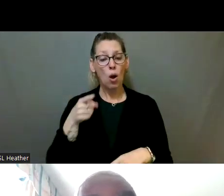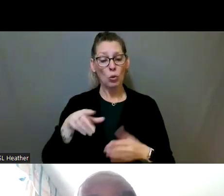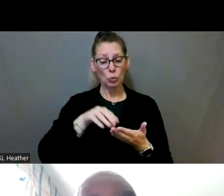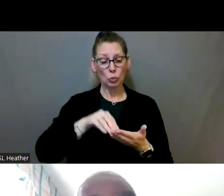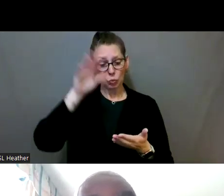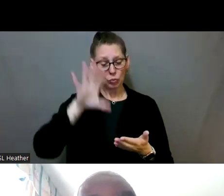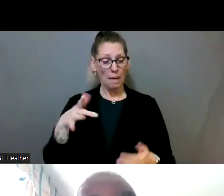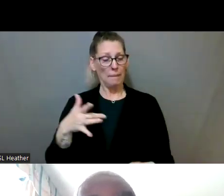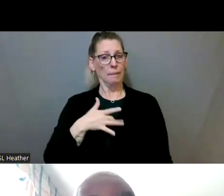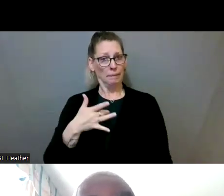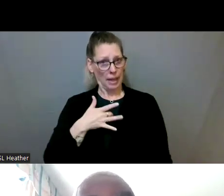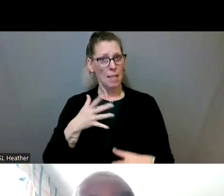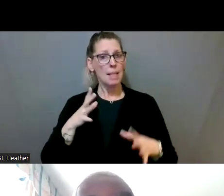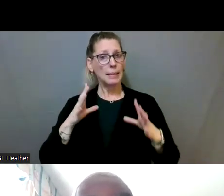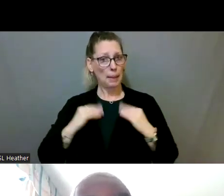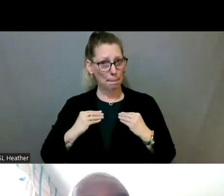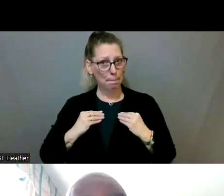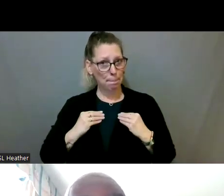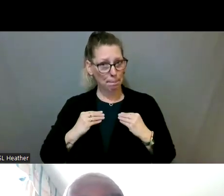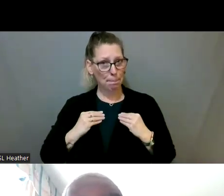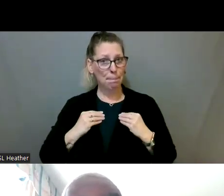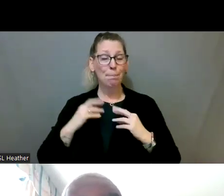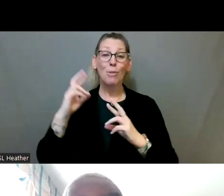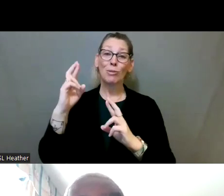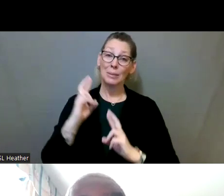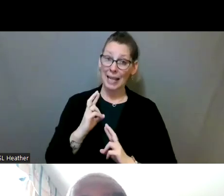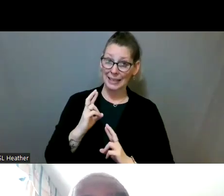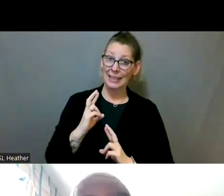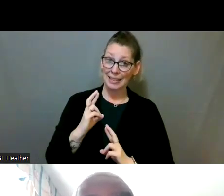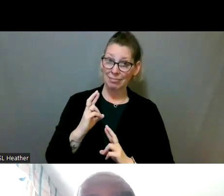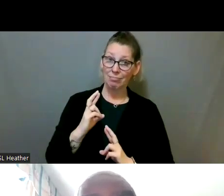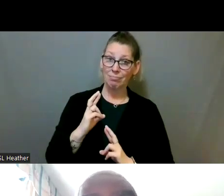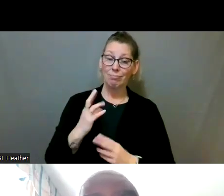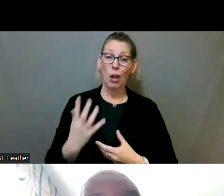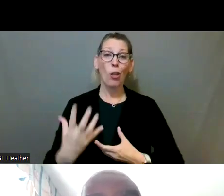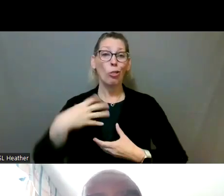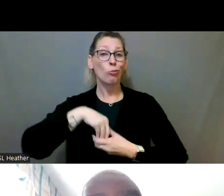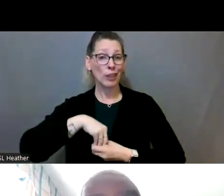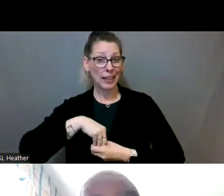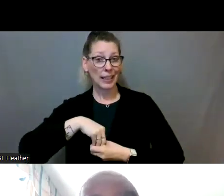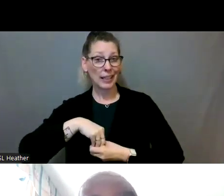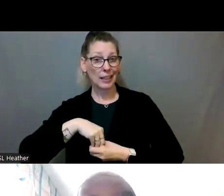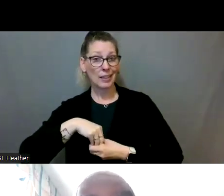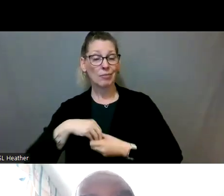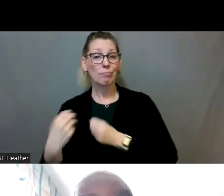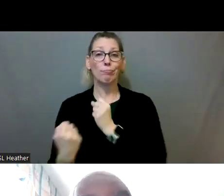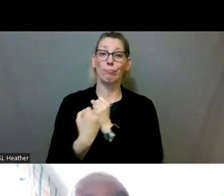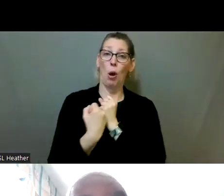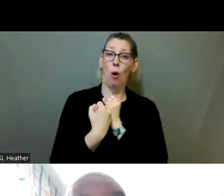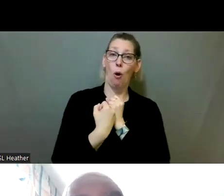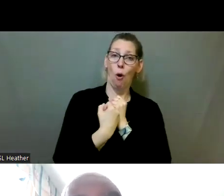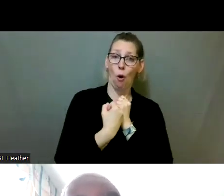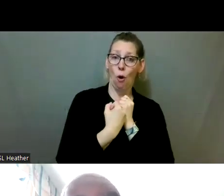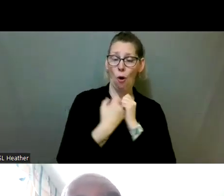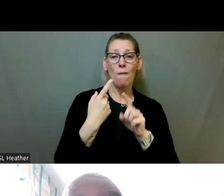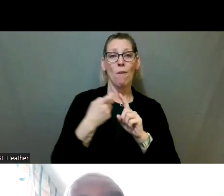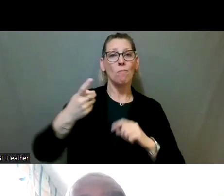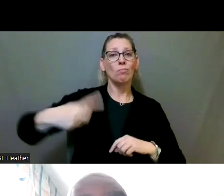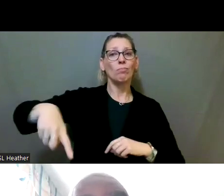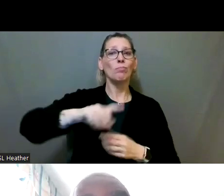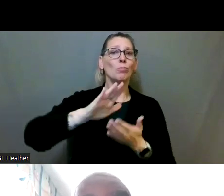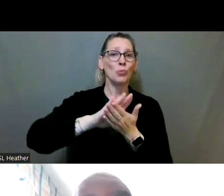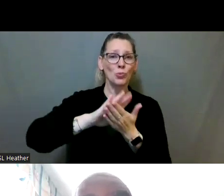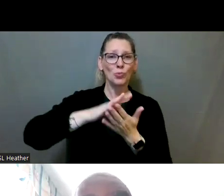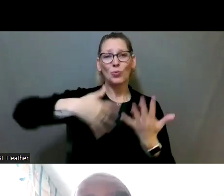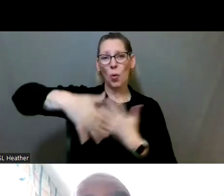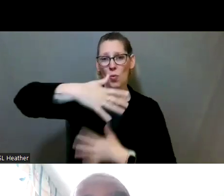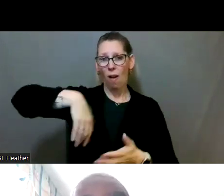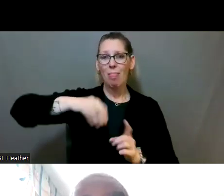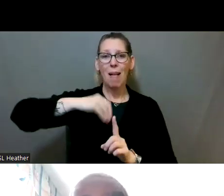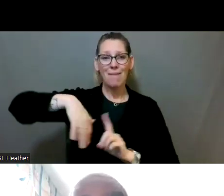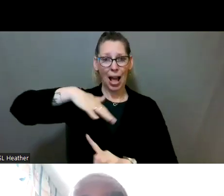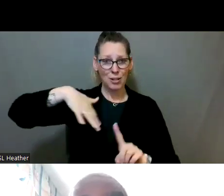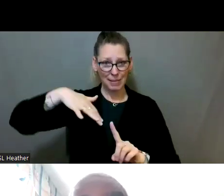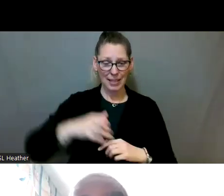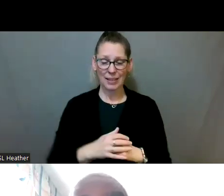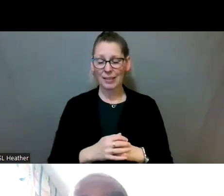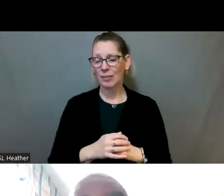accepted, respected, included, and supported by others in the school social environment.